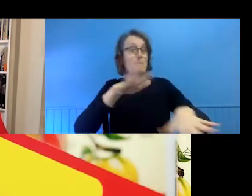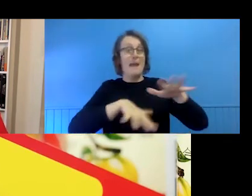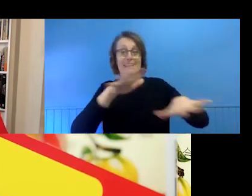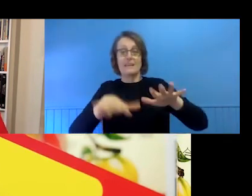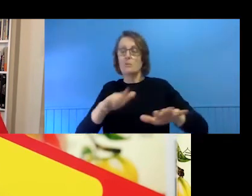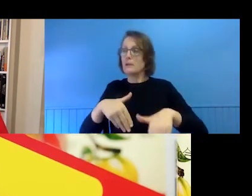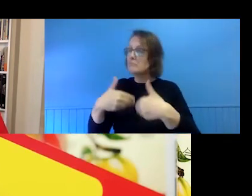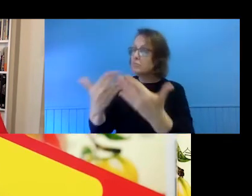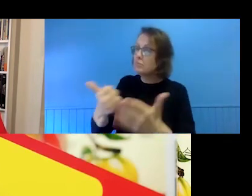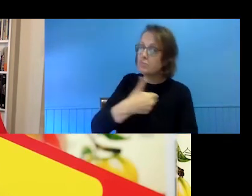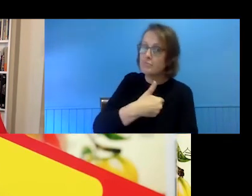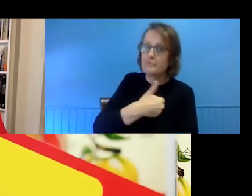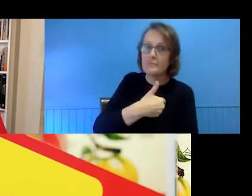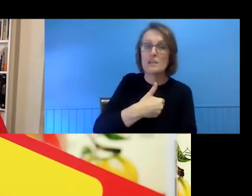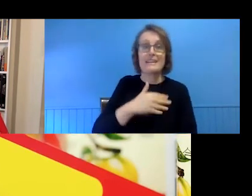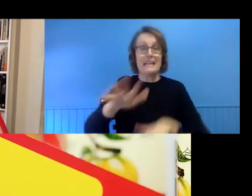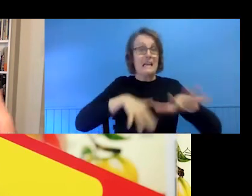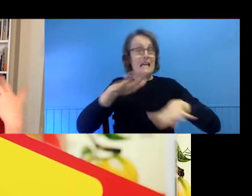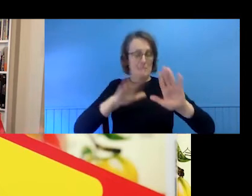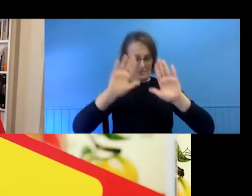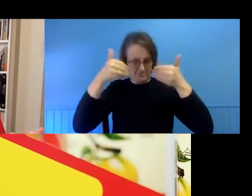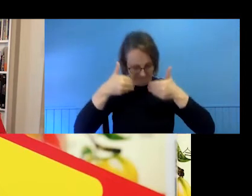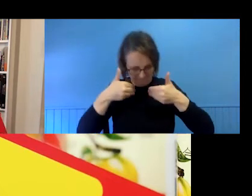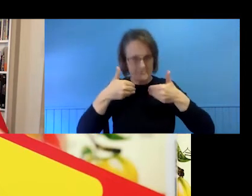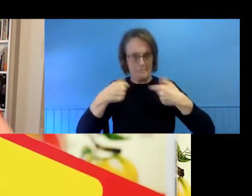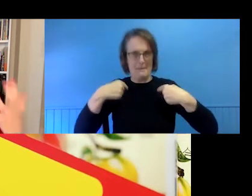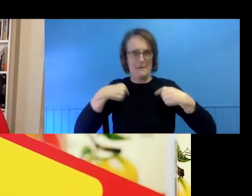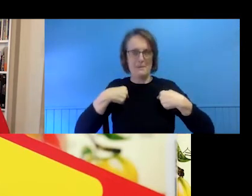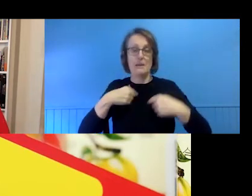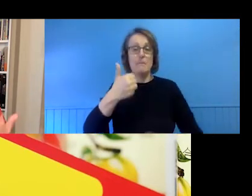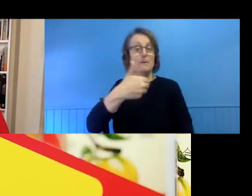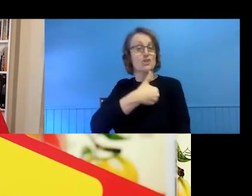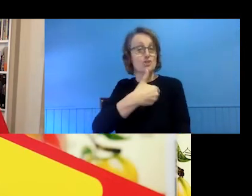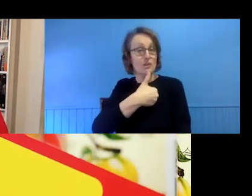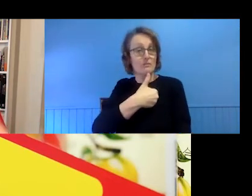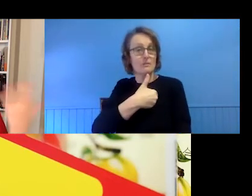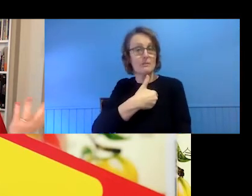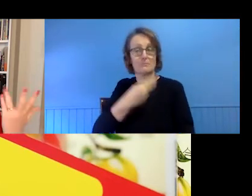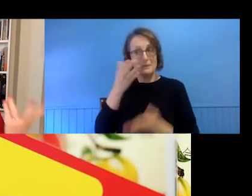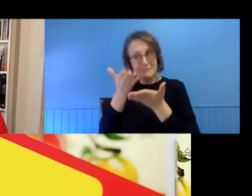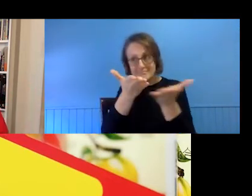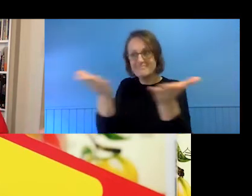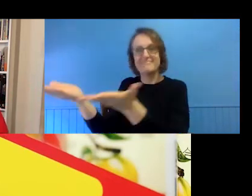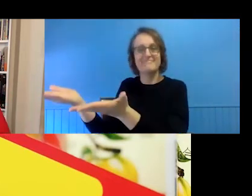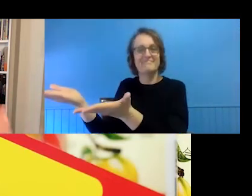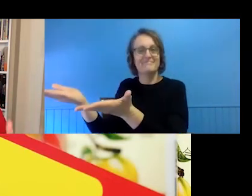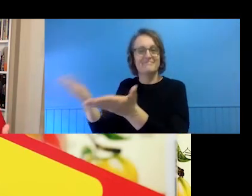very, very self-focused and generosity is very externally-focussed. As I mentioned at the beginning, as soon as your